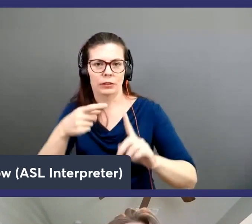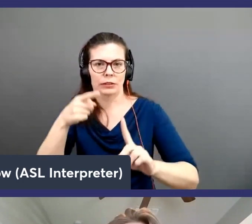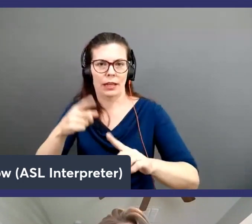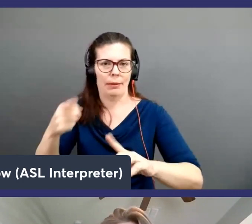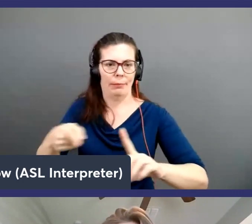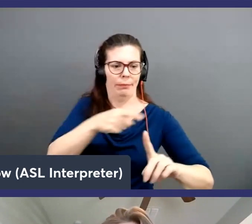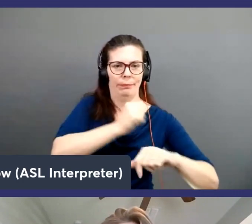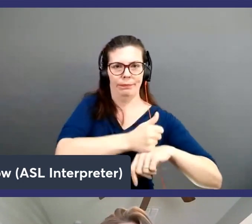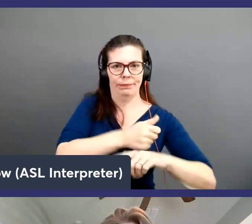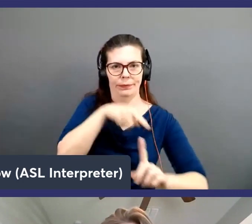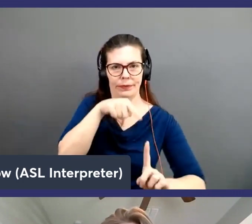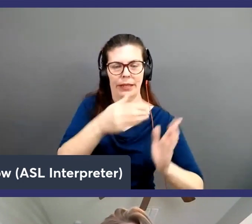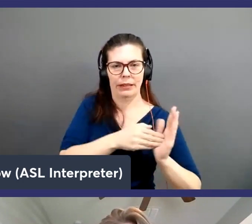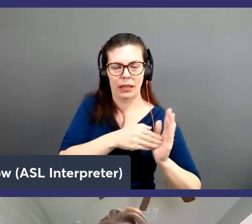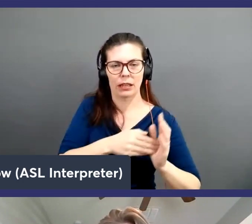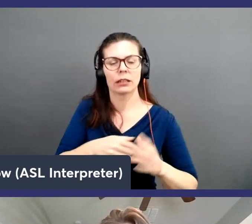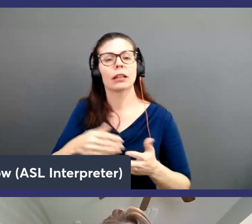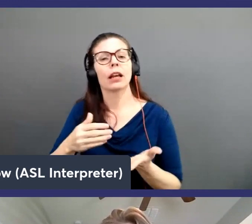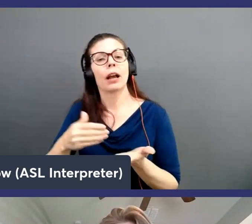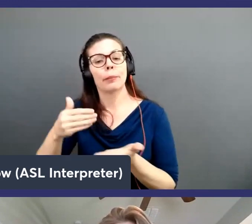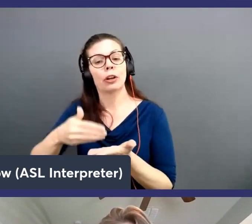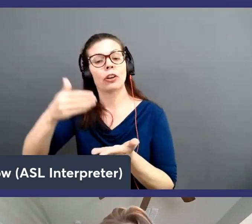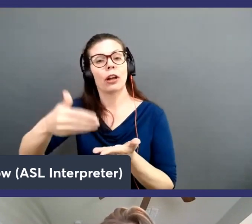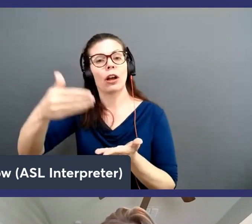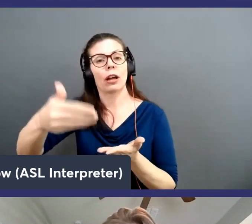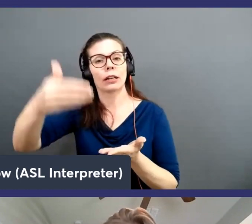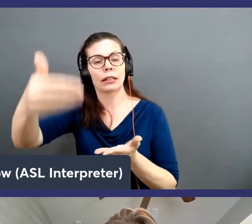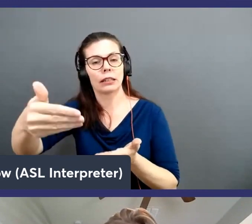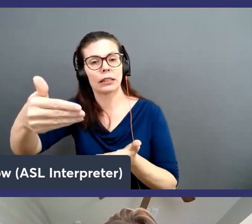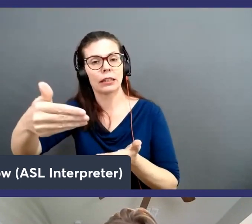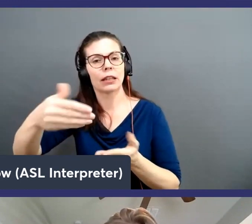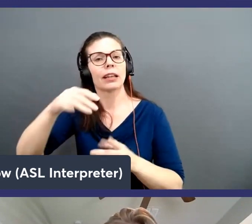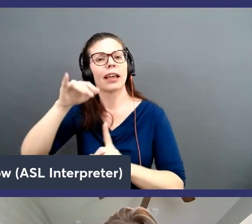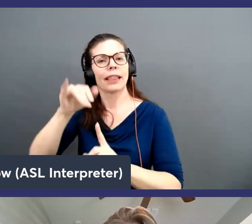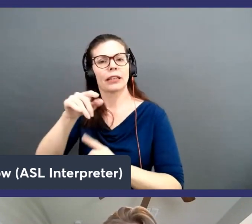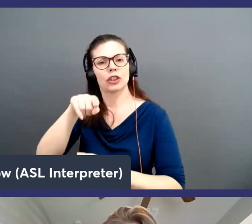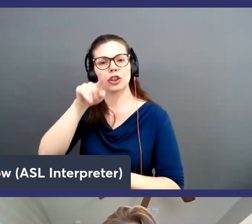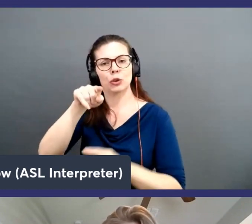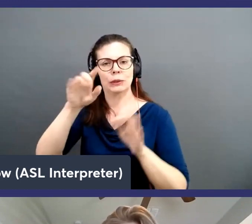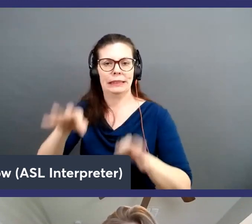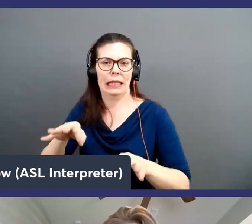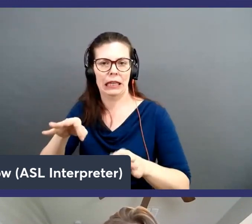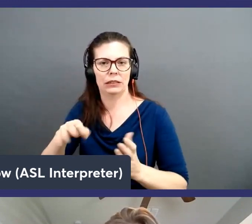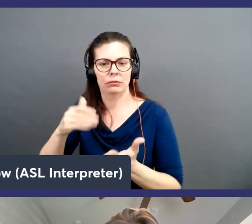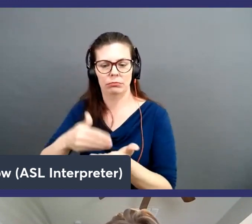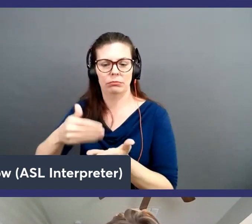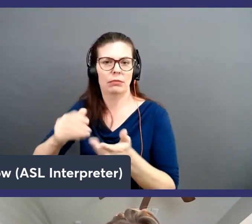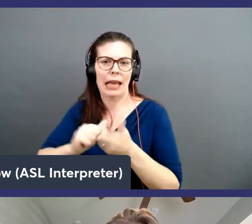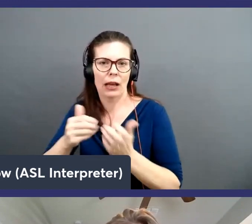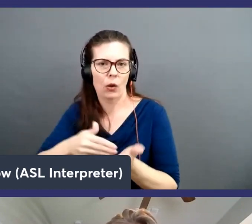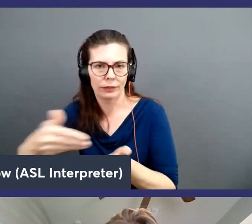The periodic backups are created by a frequency at a frequency that you specify in AWS Backup